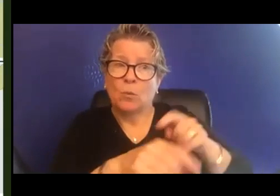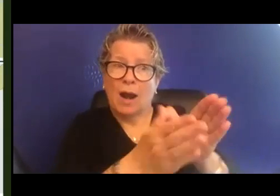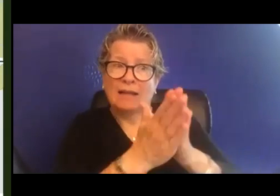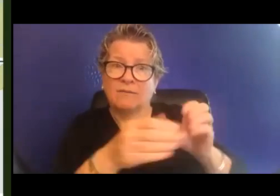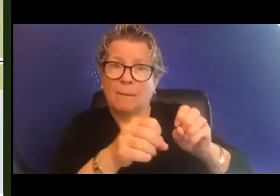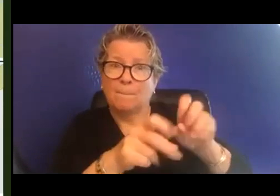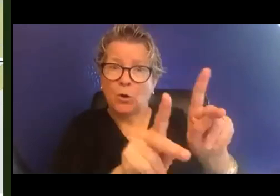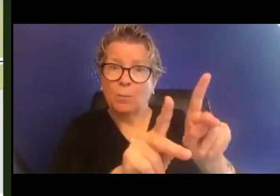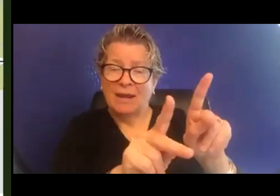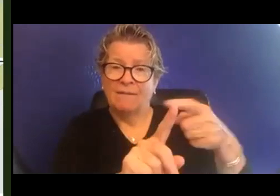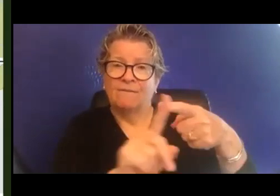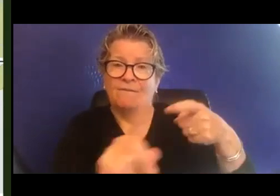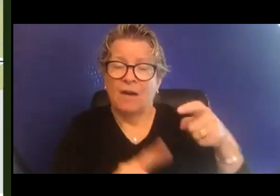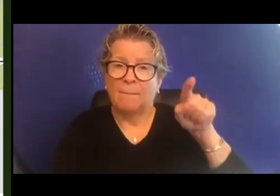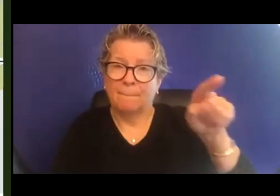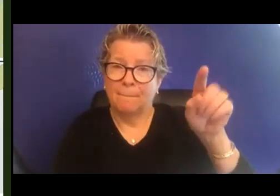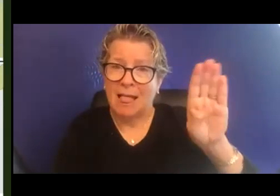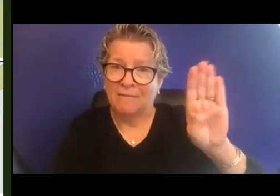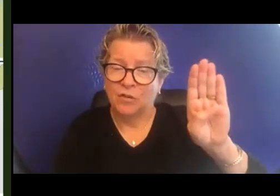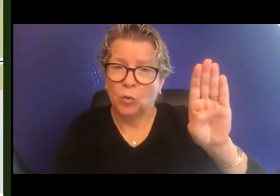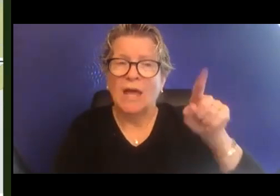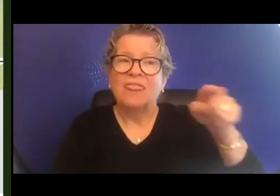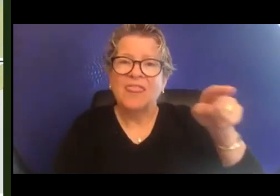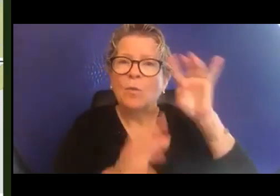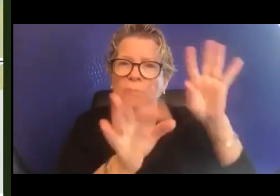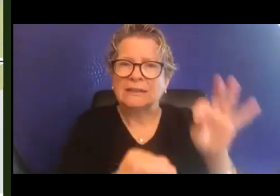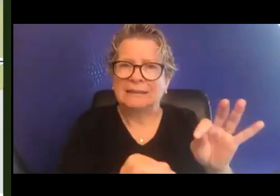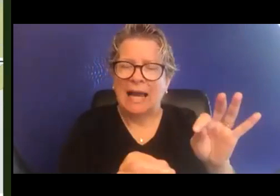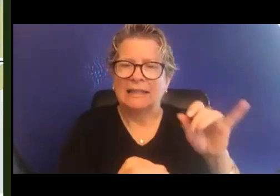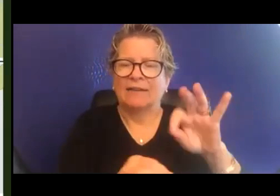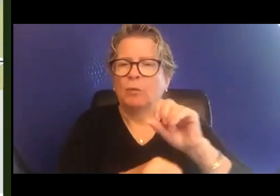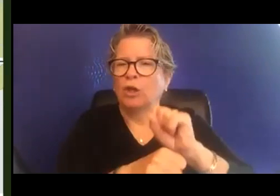And so they'll make a decision whether we can work at night or not.